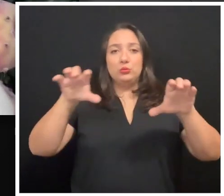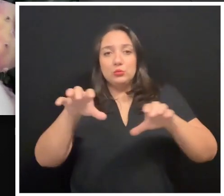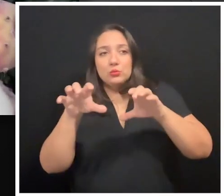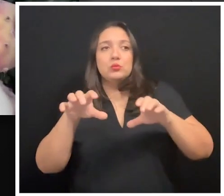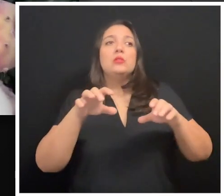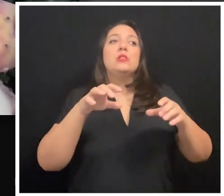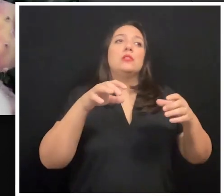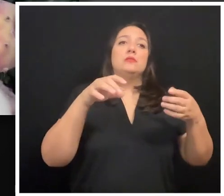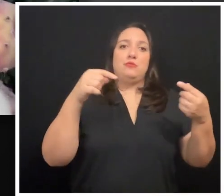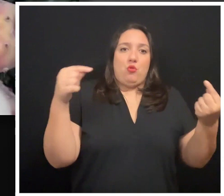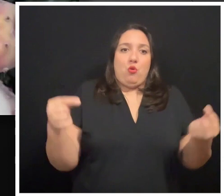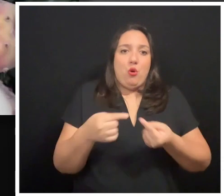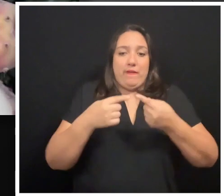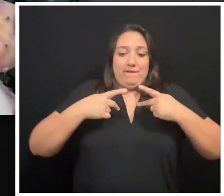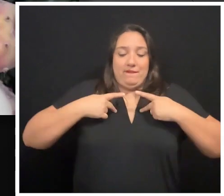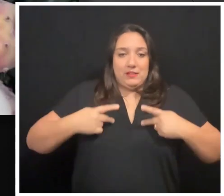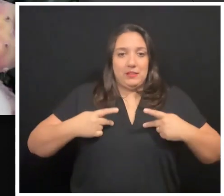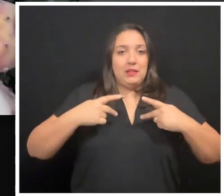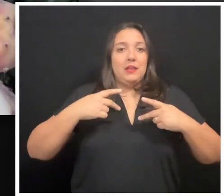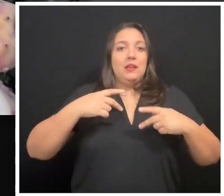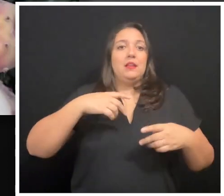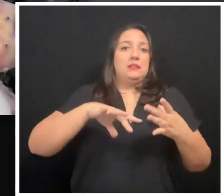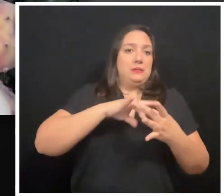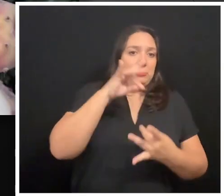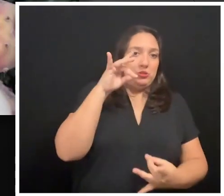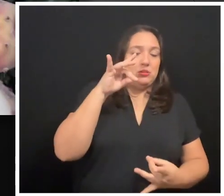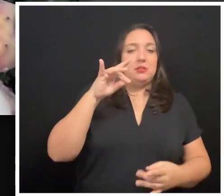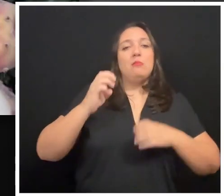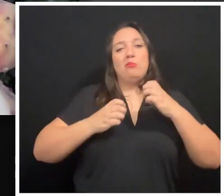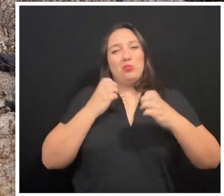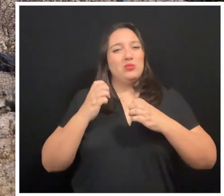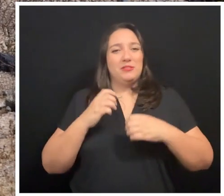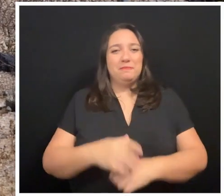that actually end up hurting us physically, spiritually, and emotionally.